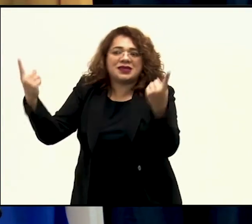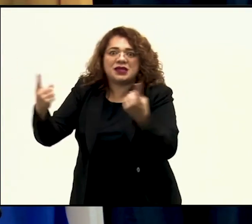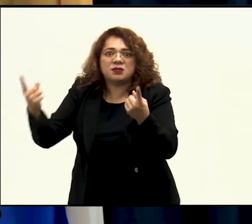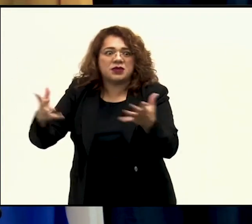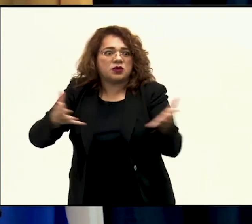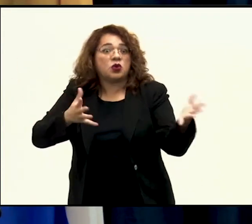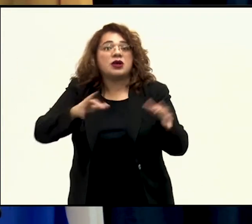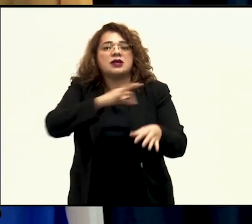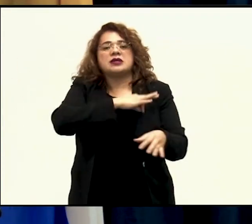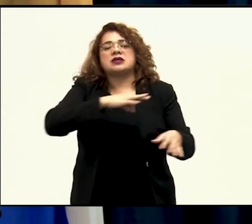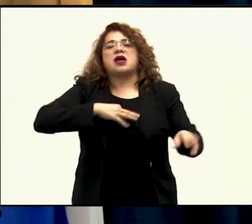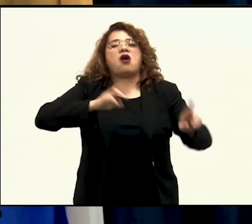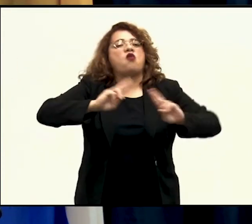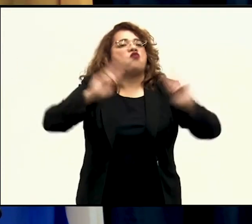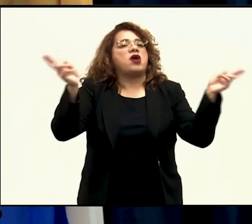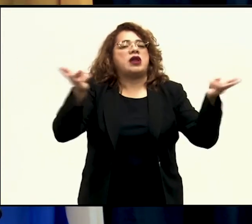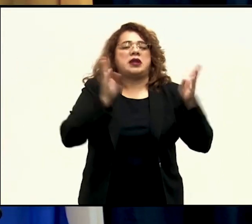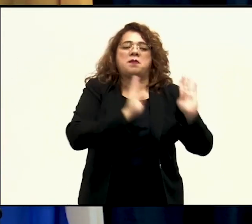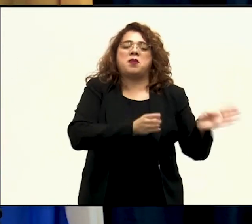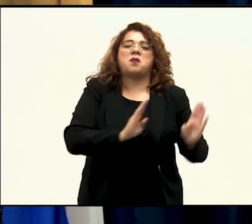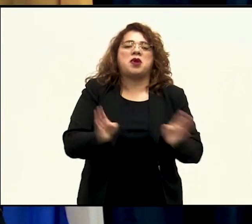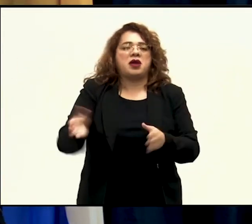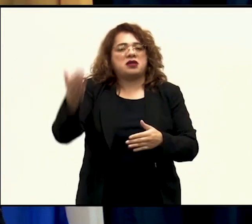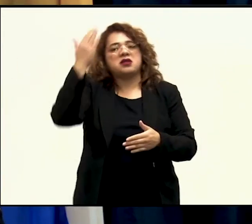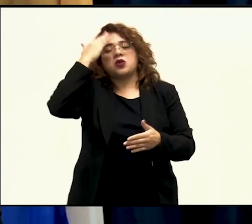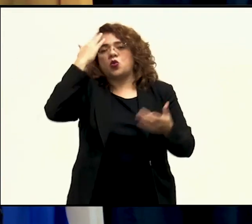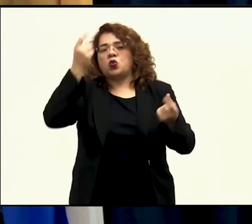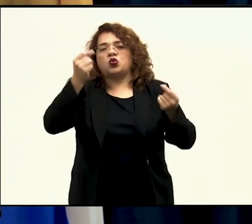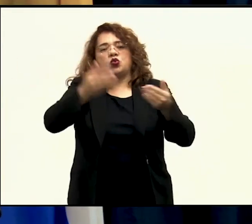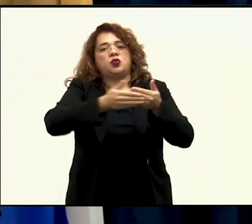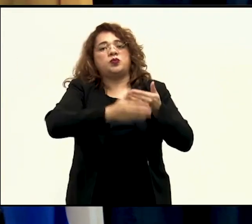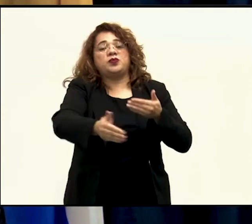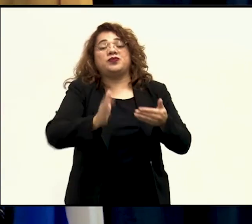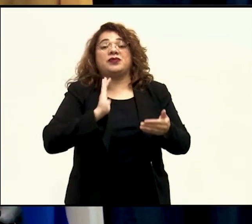is going to be really important and of course our Health director Kelly Colopy will be leading